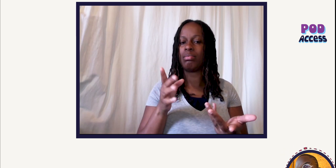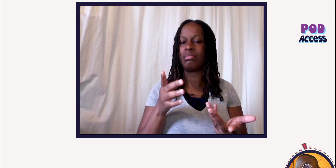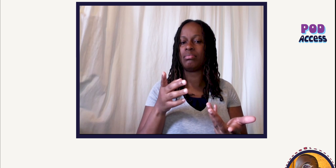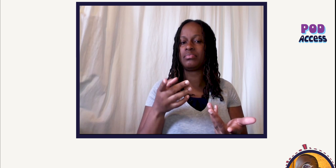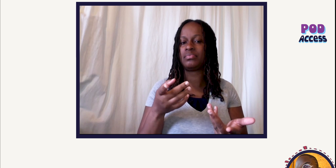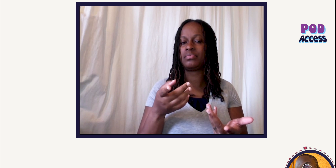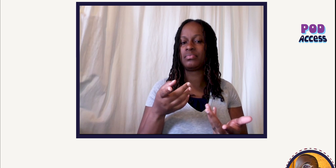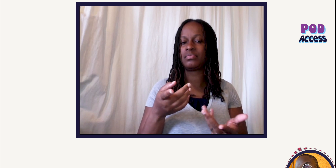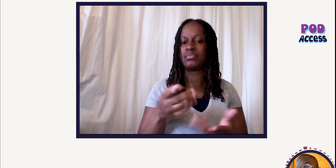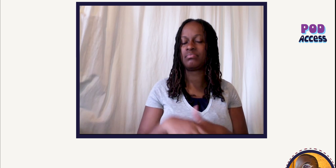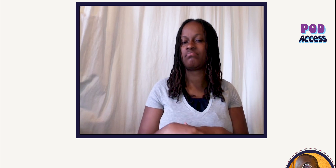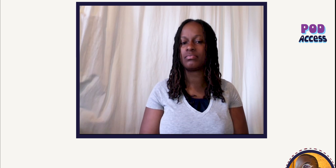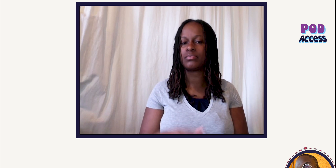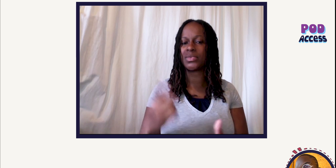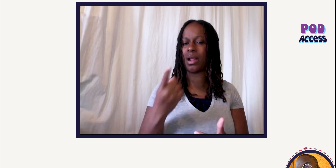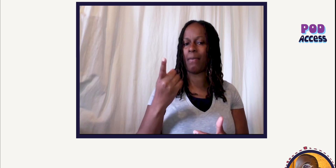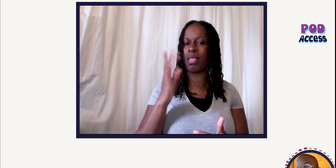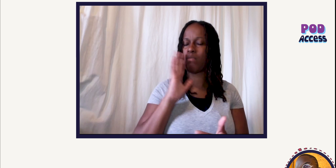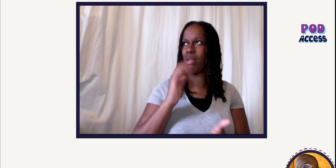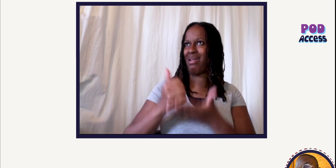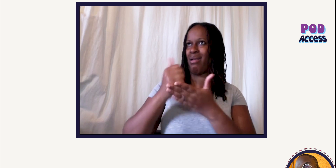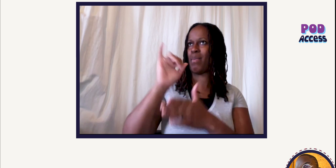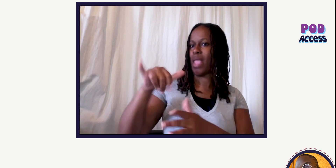something that helps at least one person.